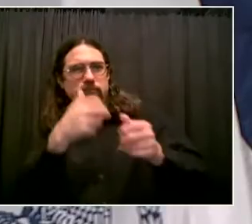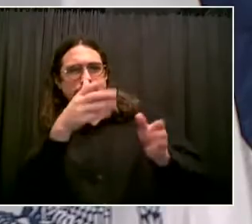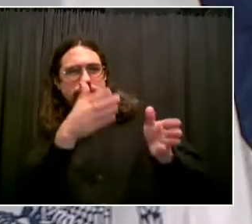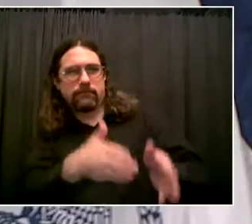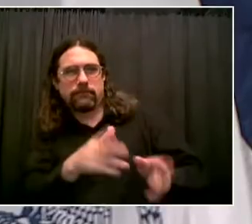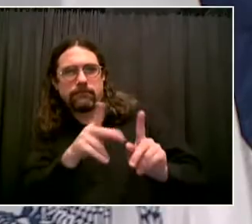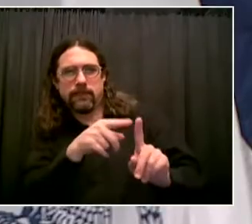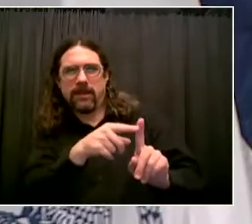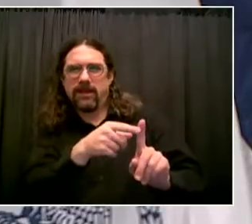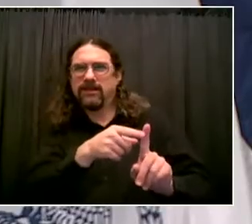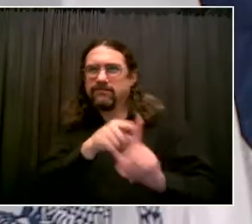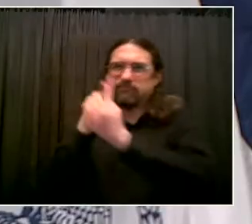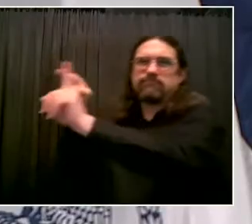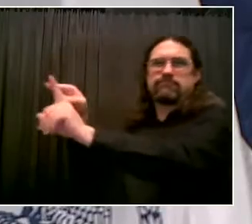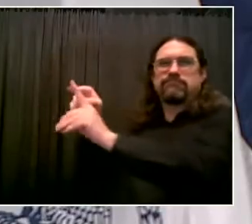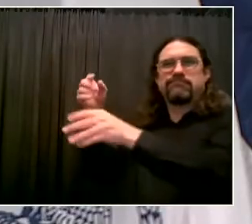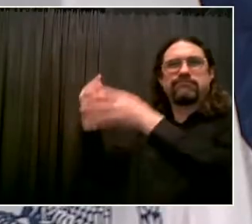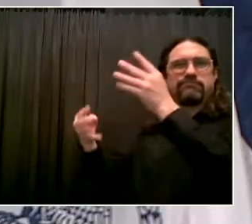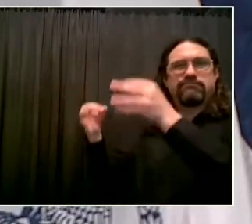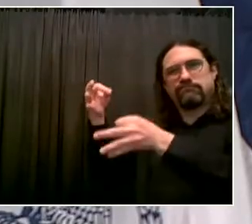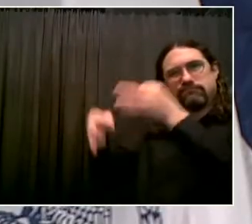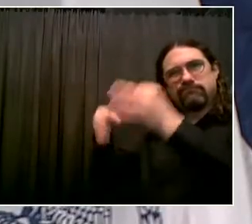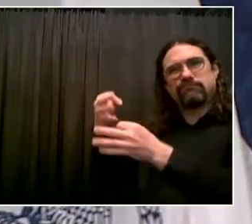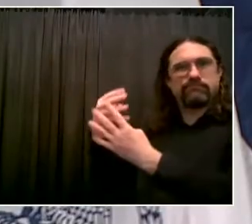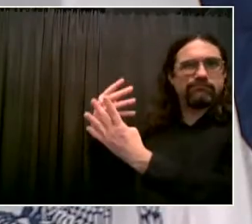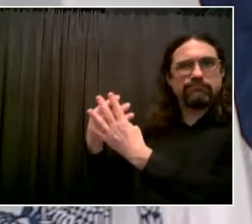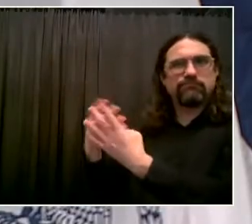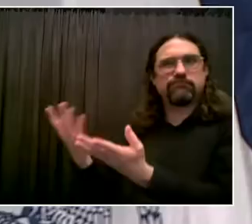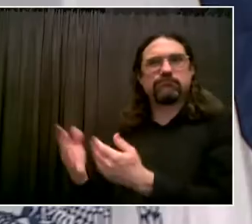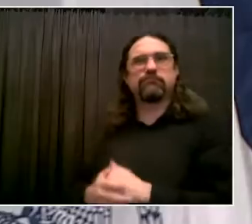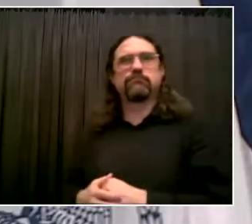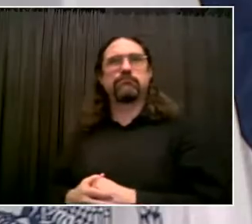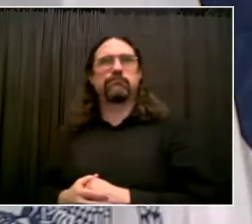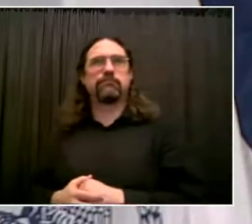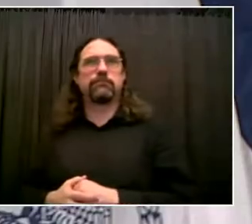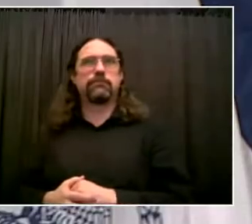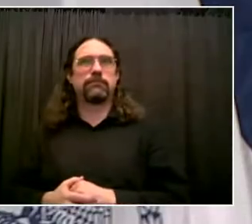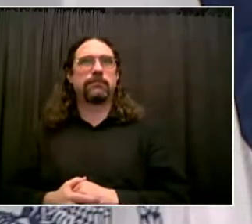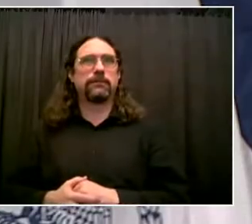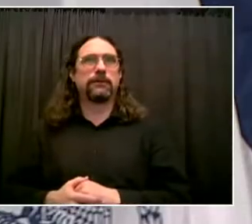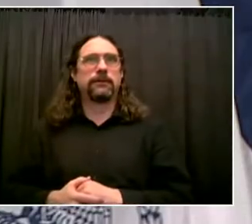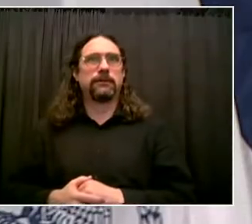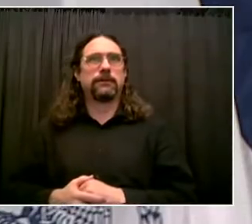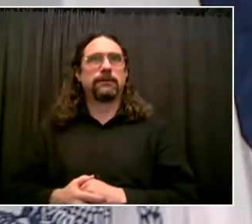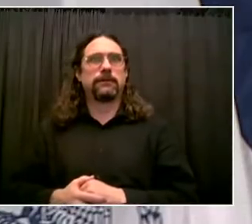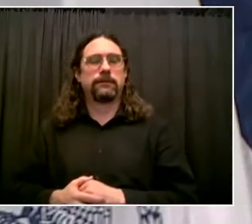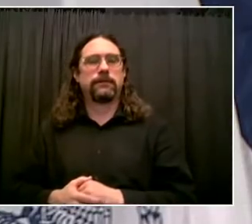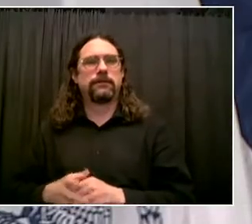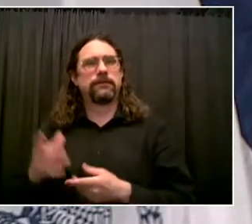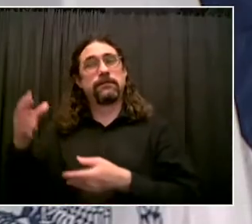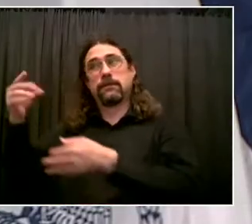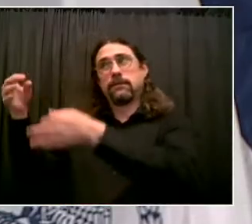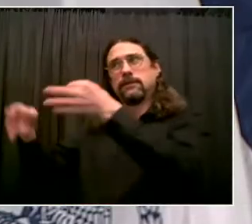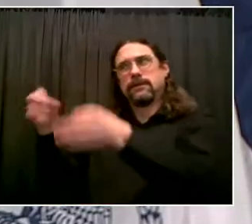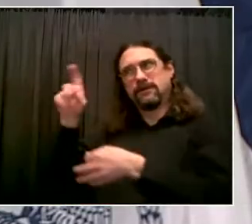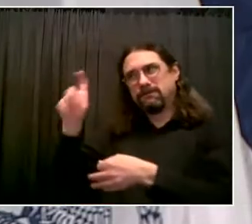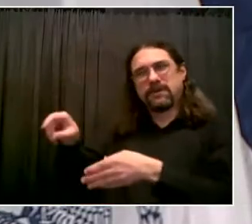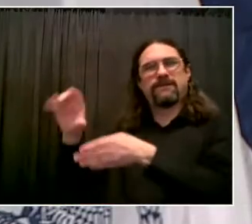THE COURT SYSTEM COMING BACK THEY CAN NO LONERG BE A FACTOR ECBAUSE THERE WILL BE